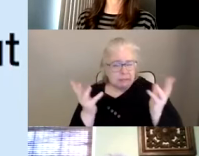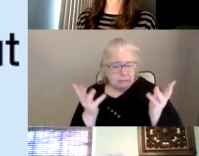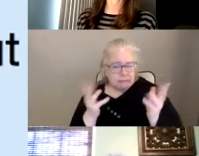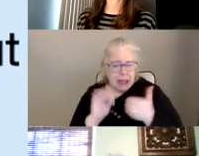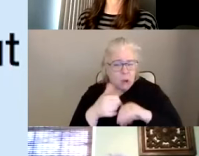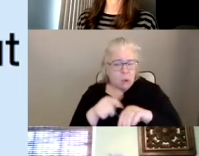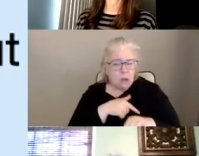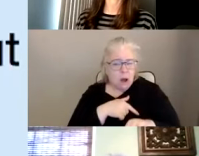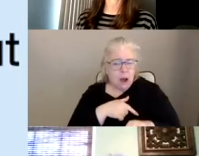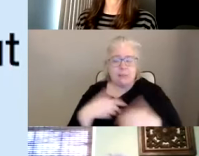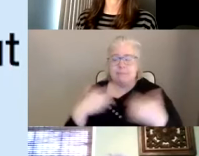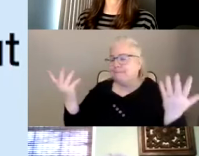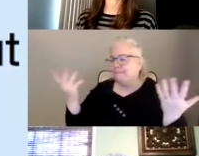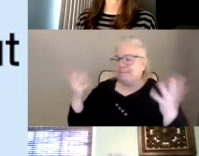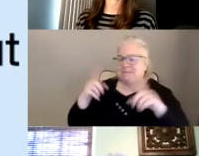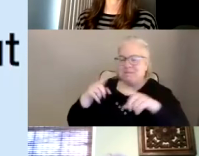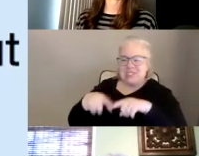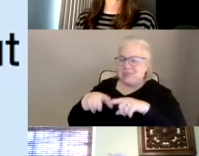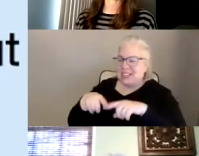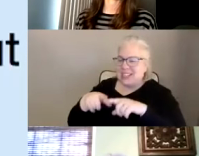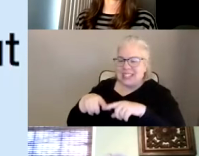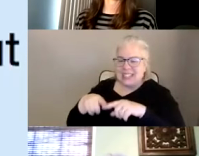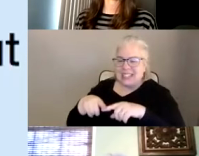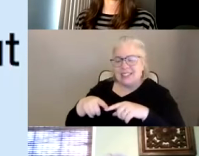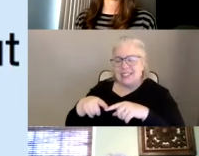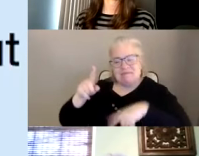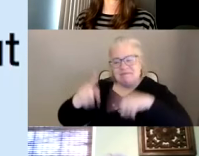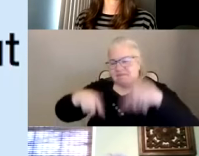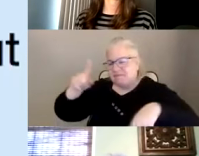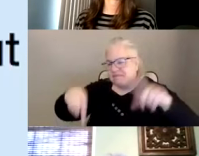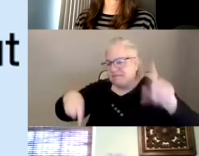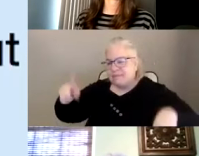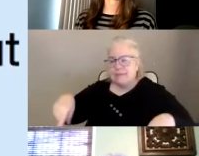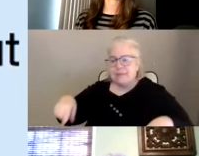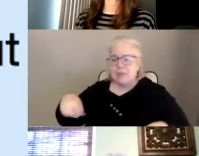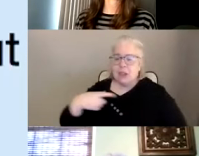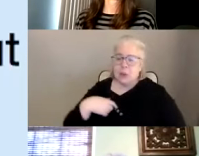It depends. I mean, it really does range. We do see a lot of our folks